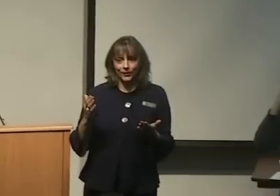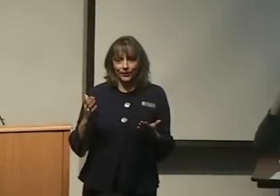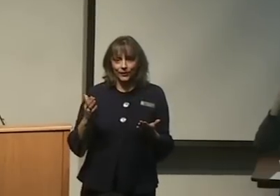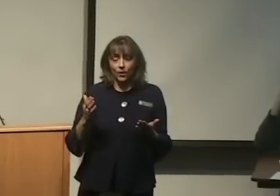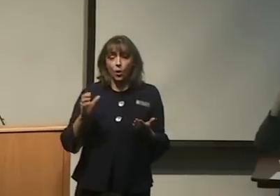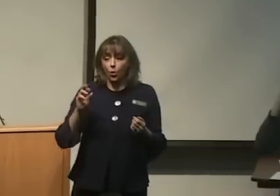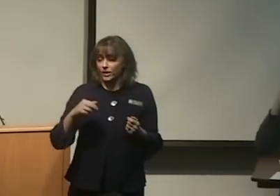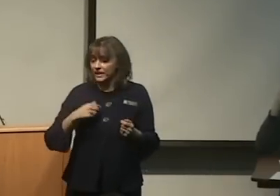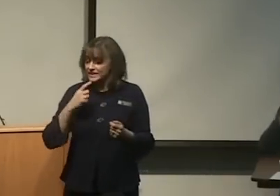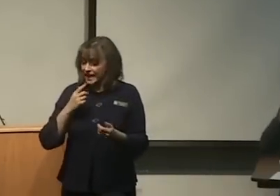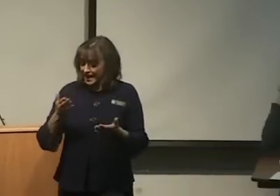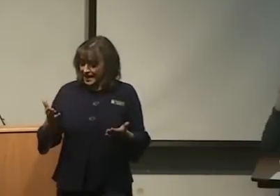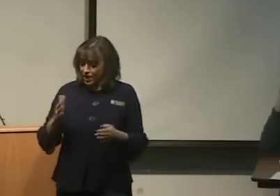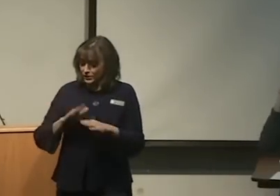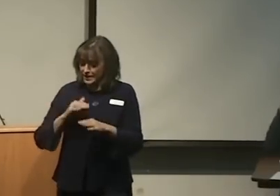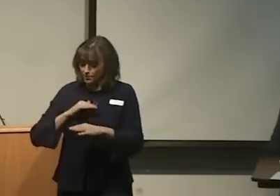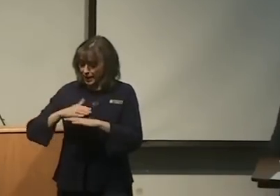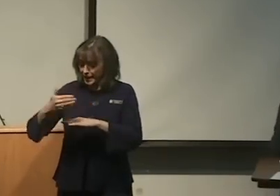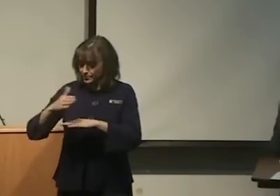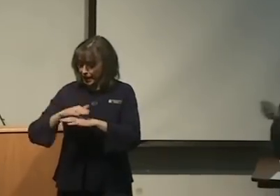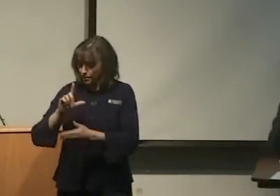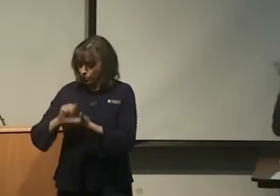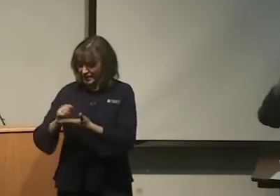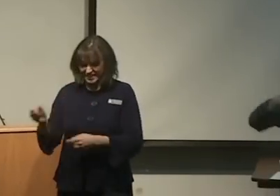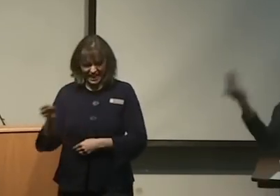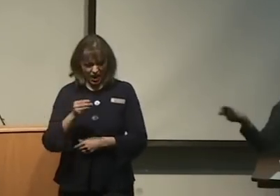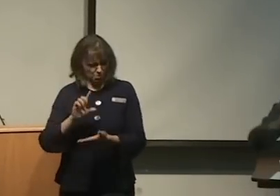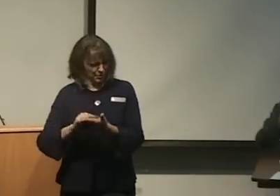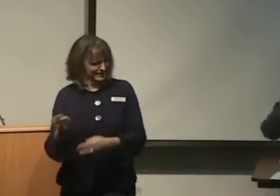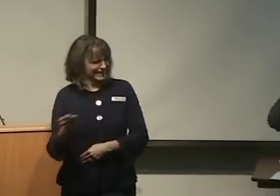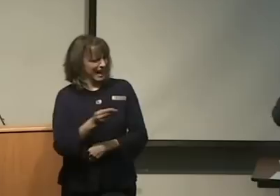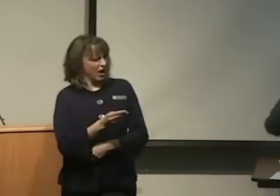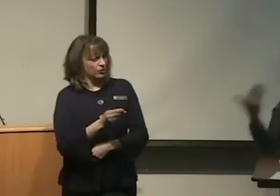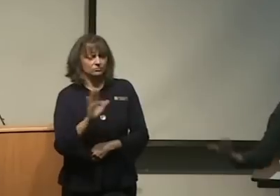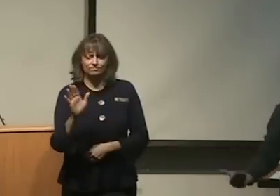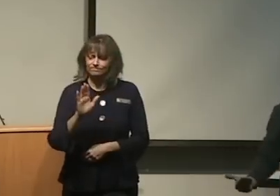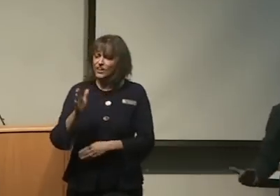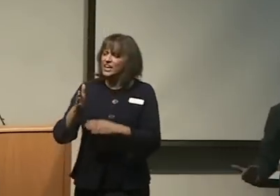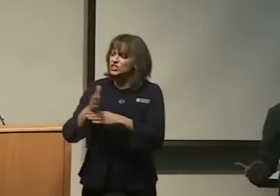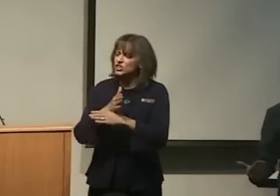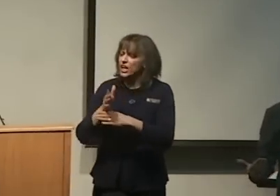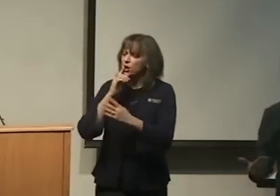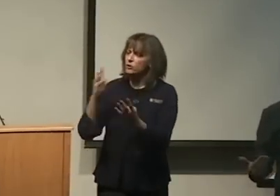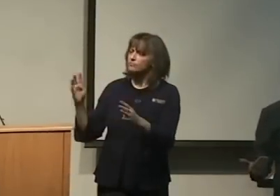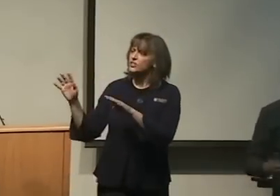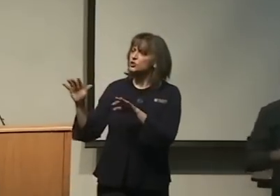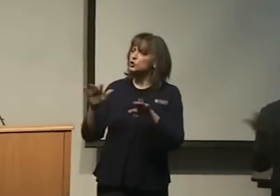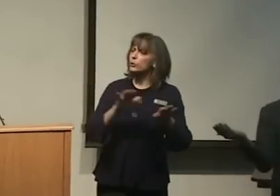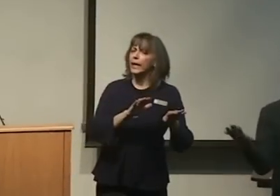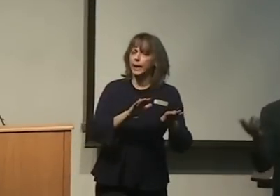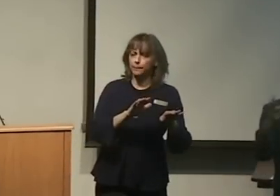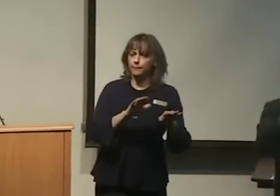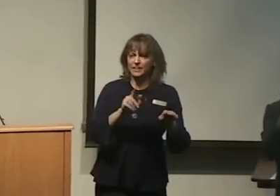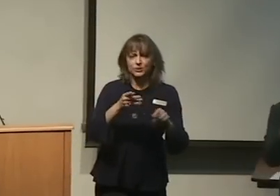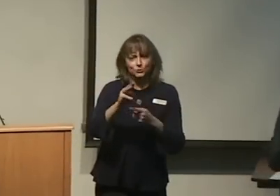Just share your screen with me. And those parents who say I'm a lawyer in New York